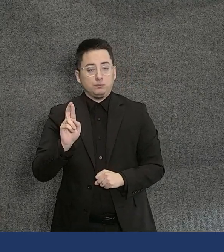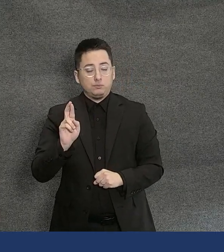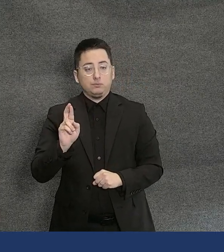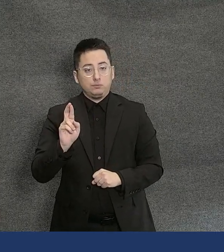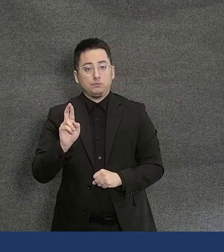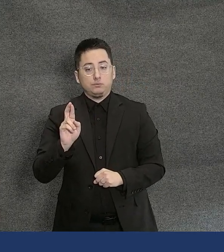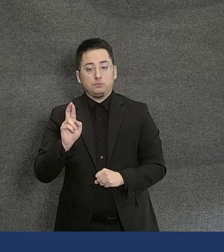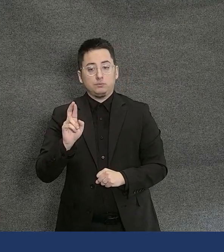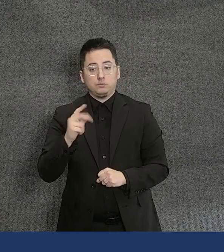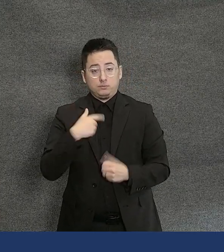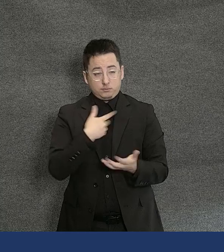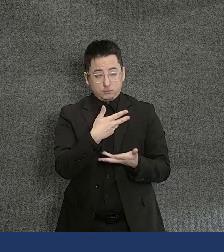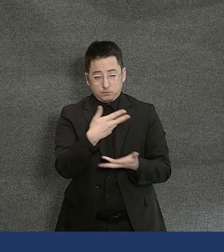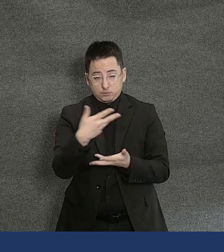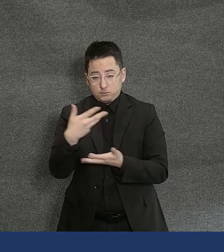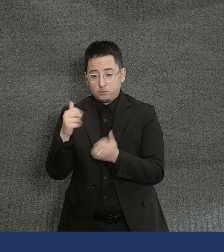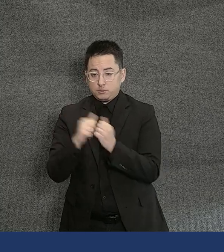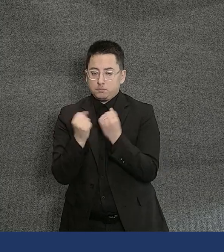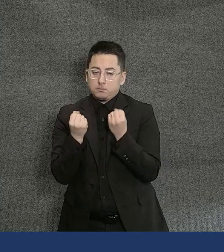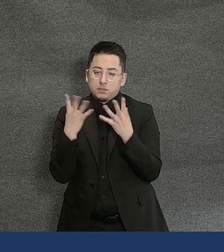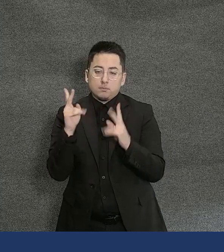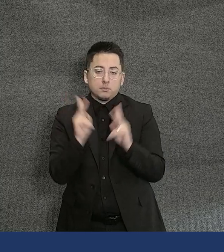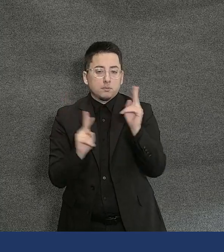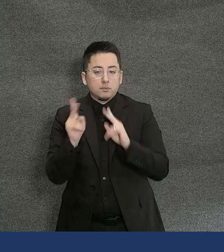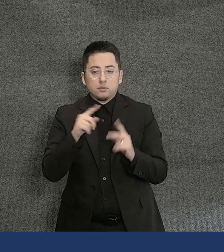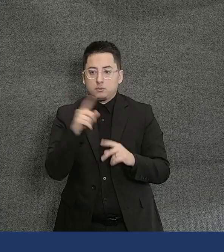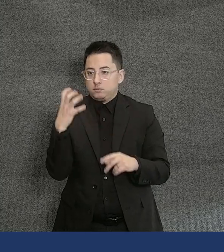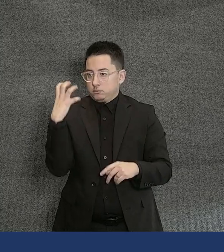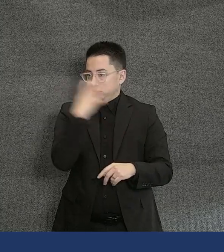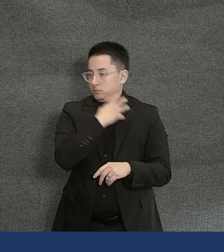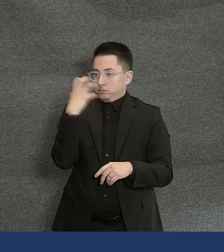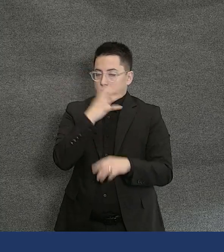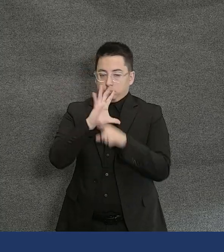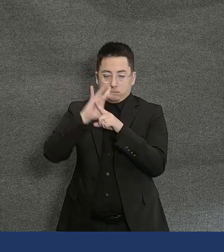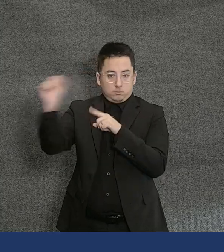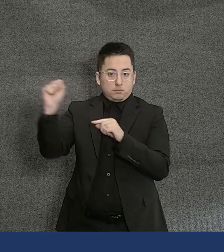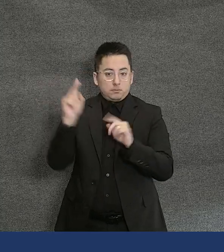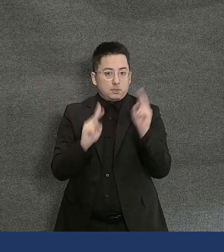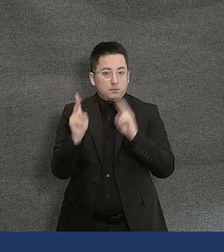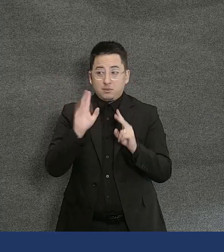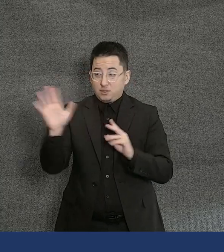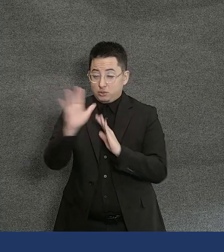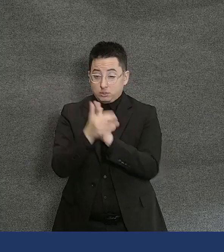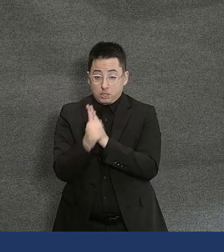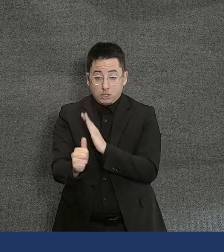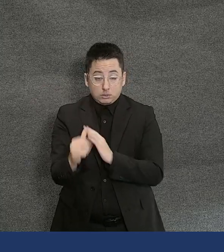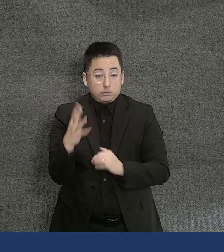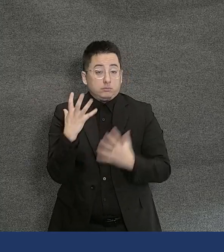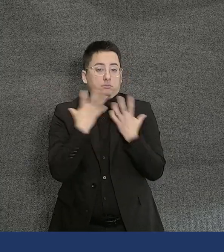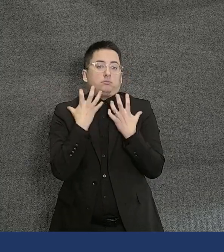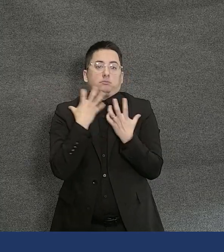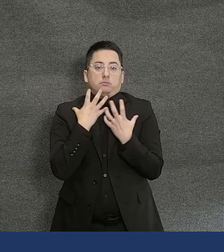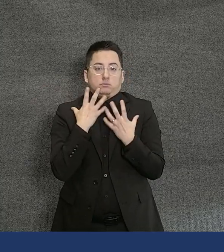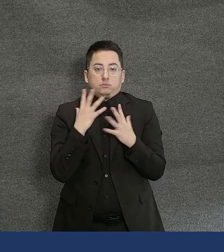were so amazing at providing excellent service to our community of people with disabilities.